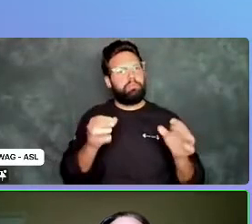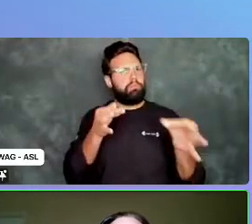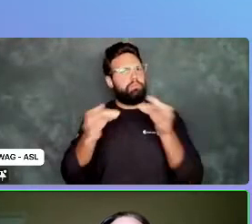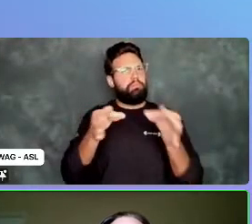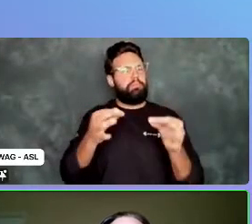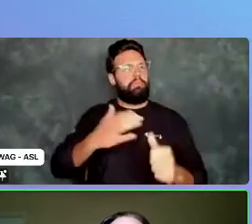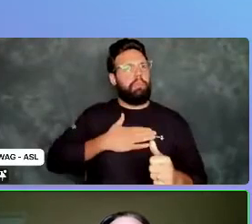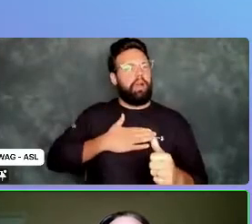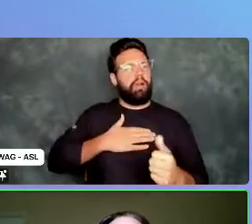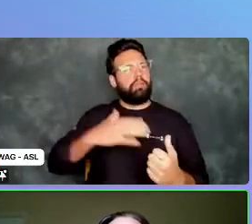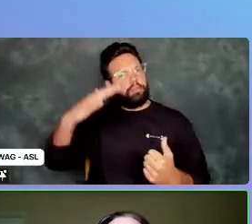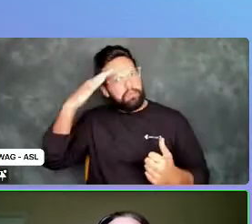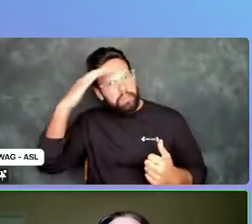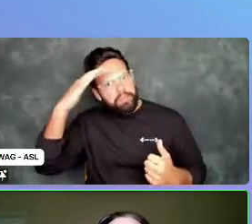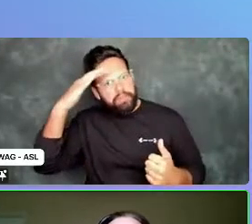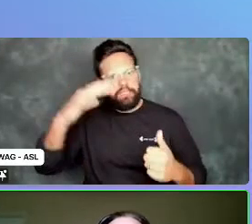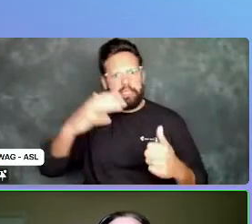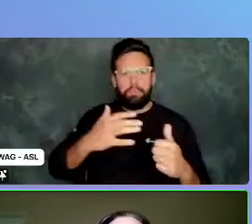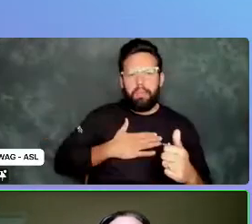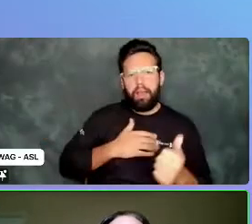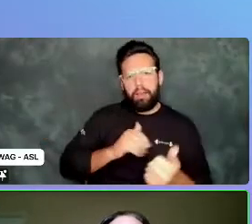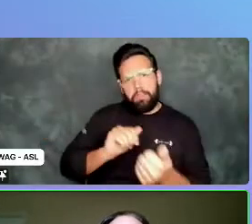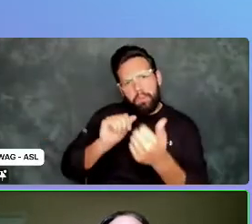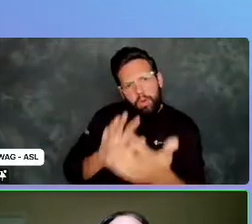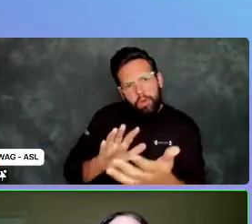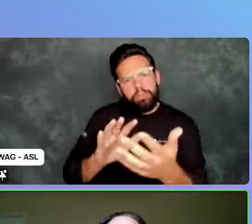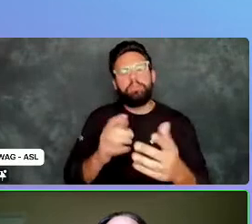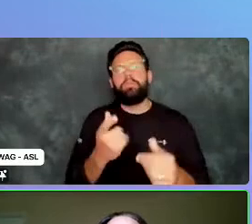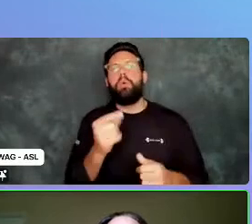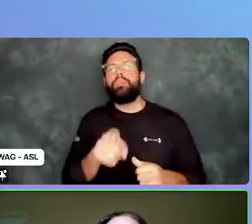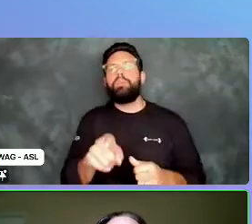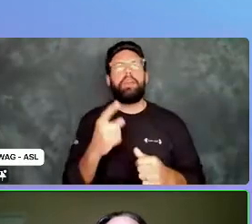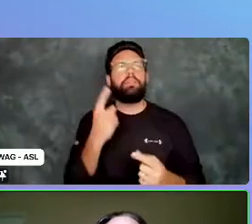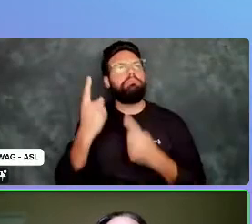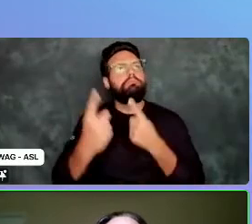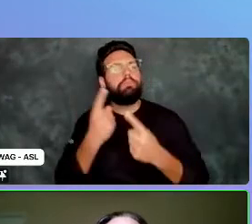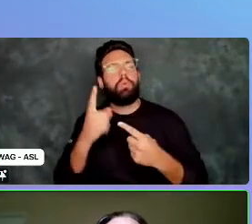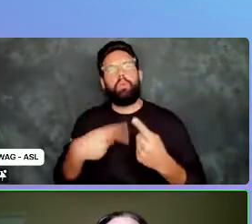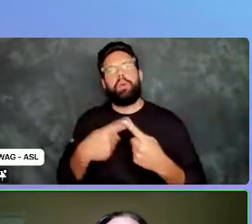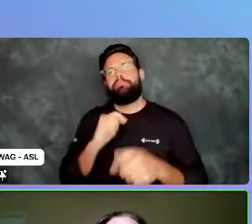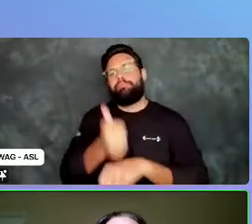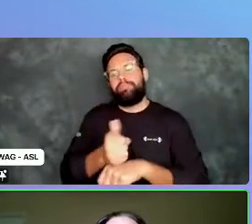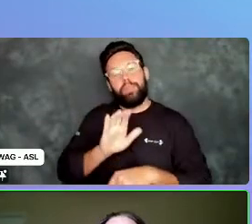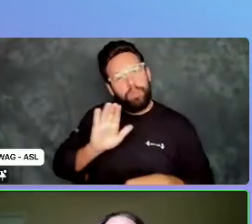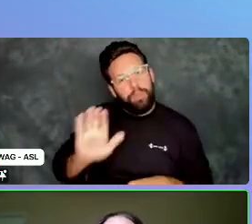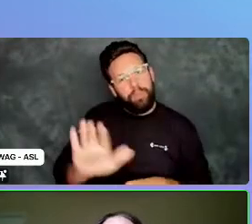only way to do it, but I'm going to talk about things about this form that are accessible